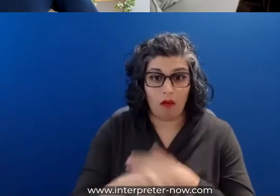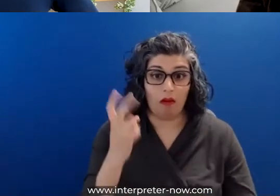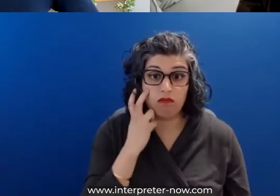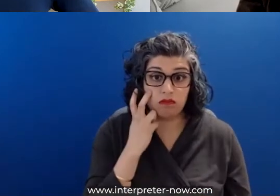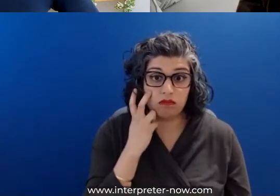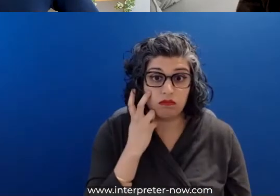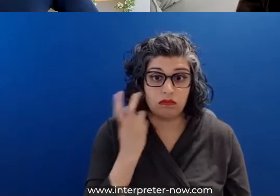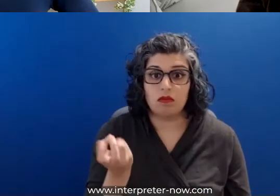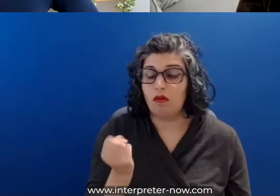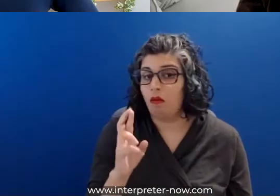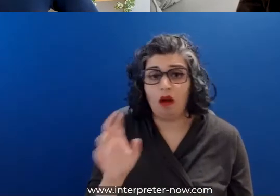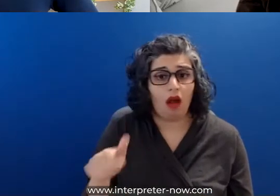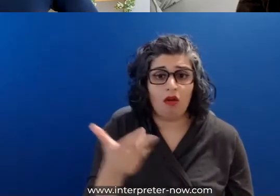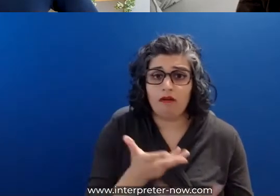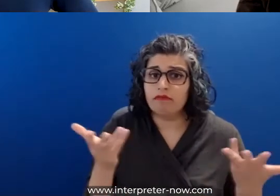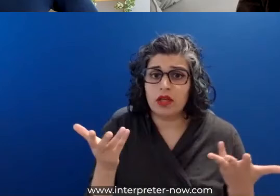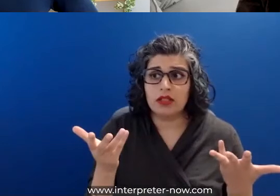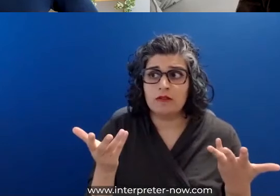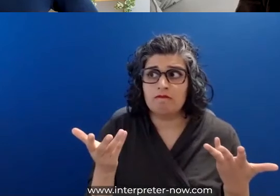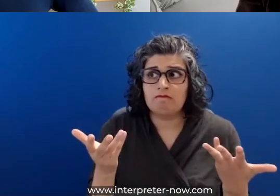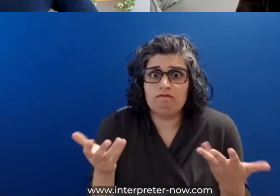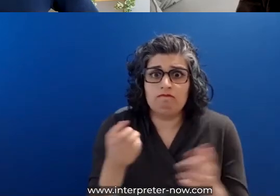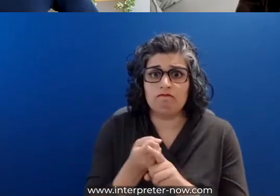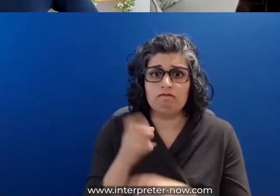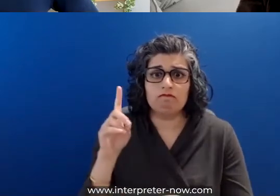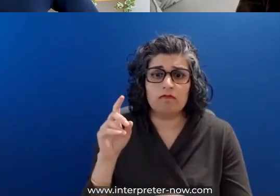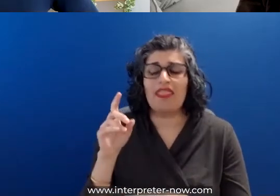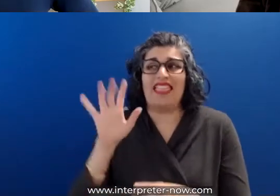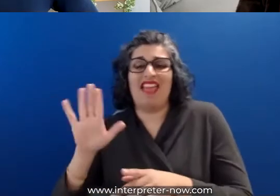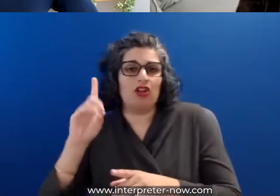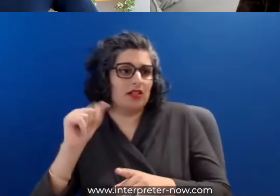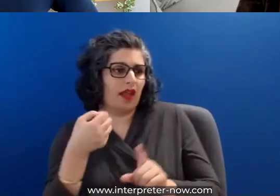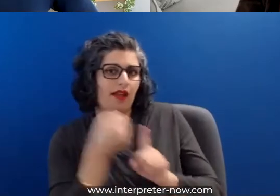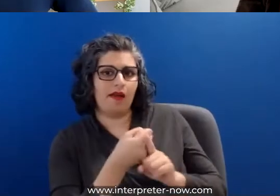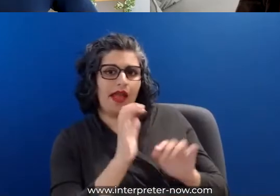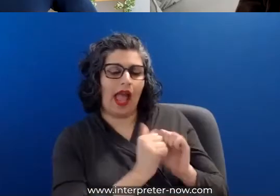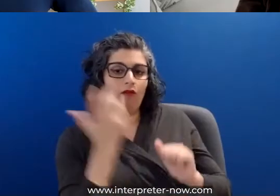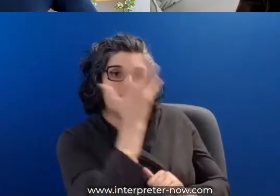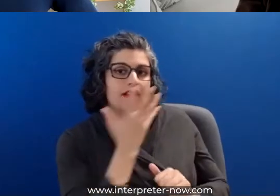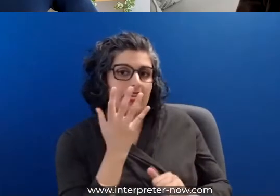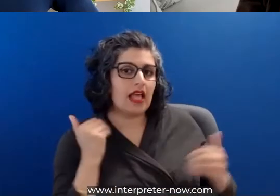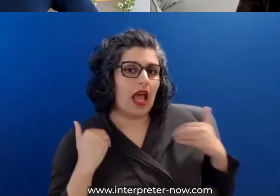or other aspects of their disabilities that impact how their face and their body are detected